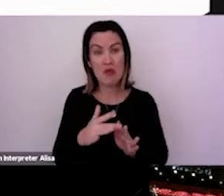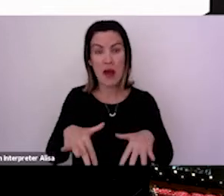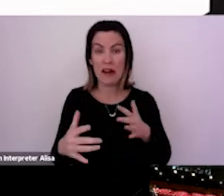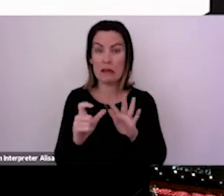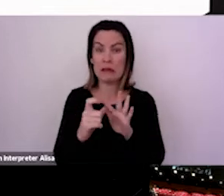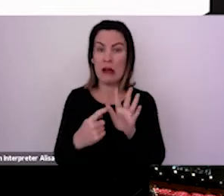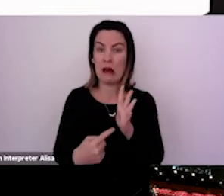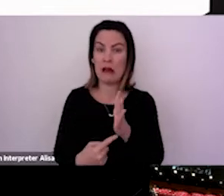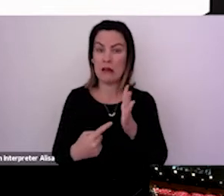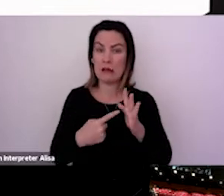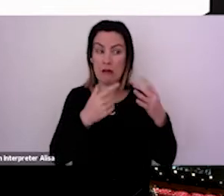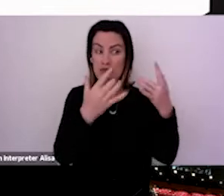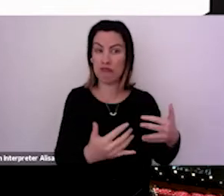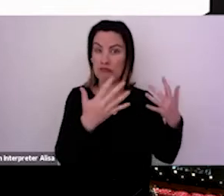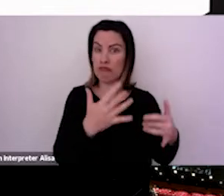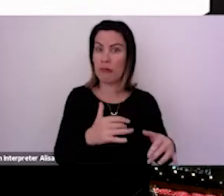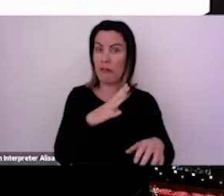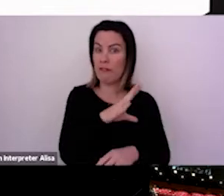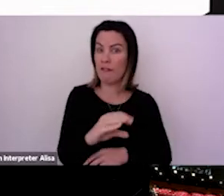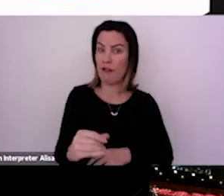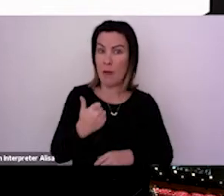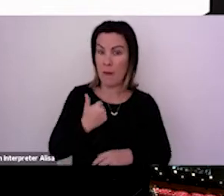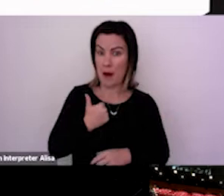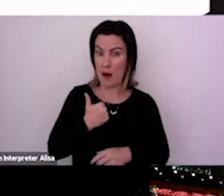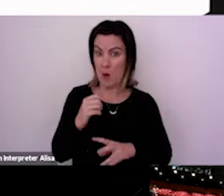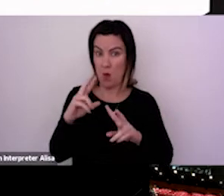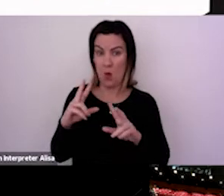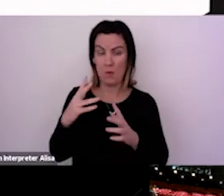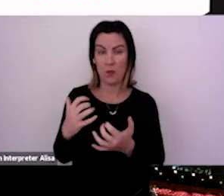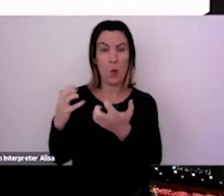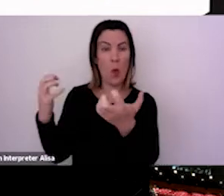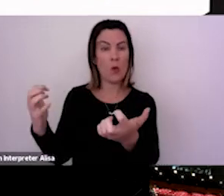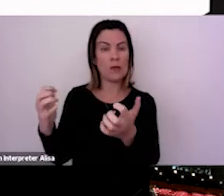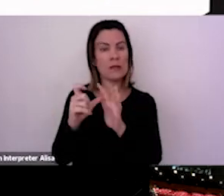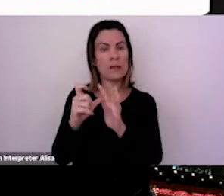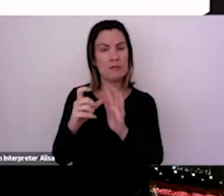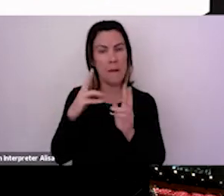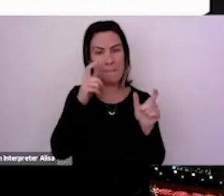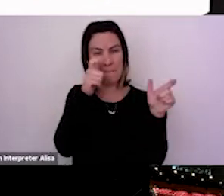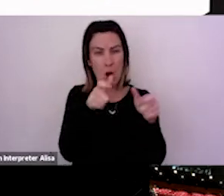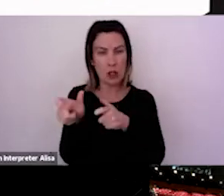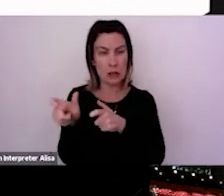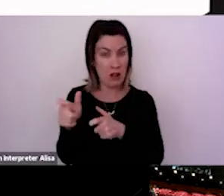or something else, please don't hesitate to let us know. Here today we are going to be talking about the